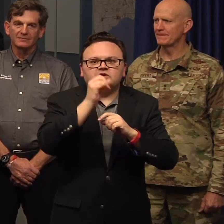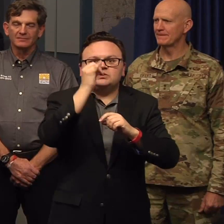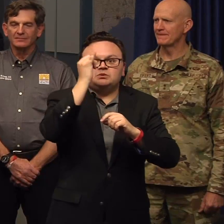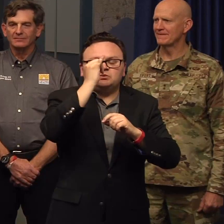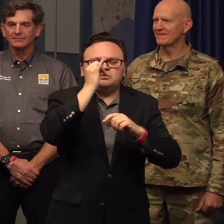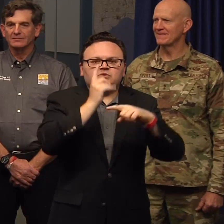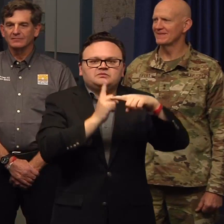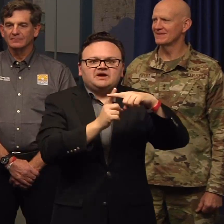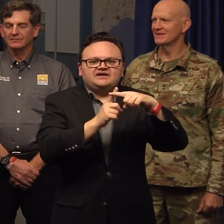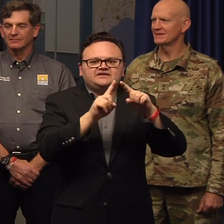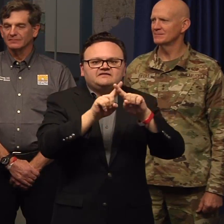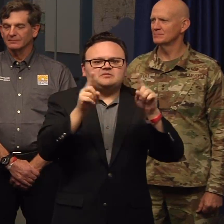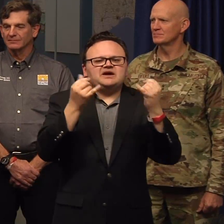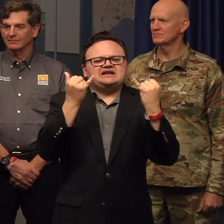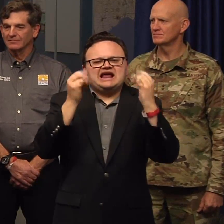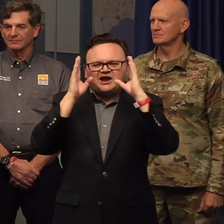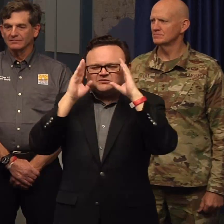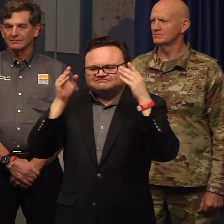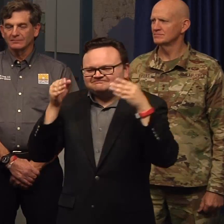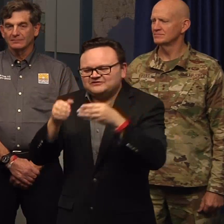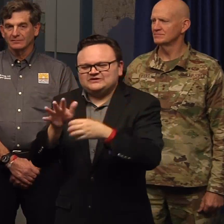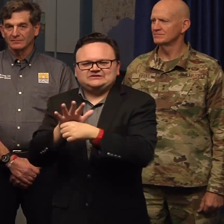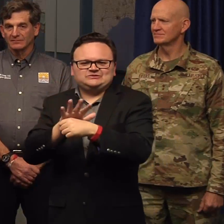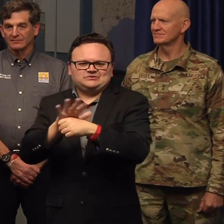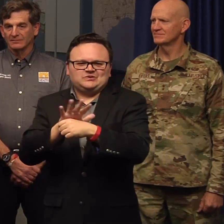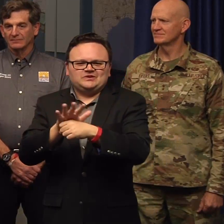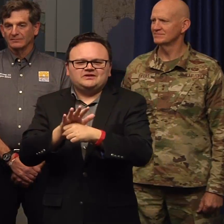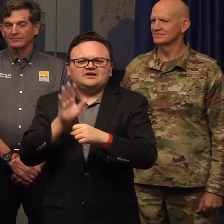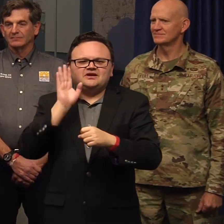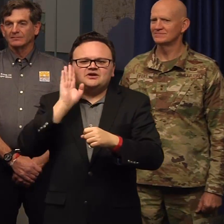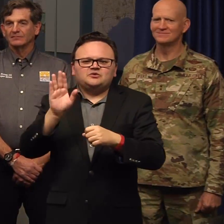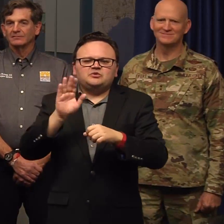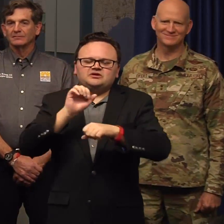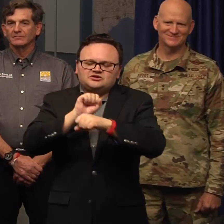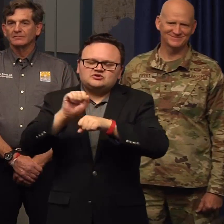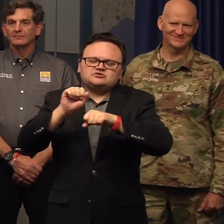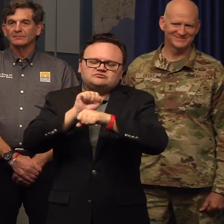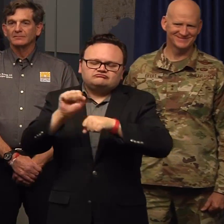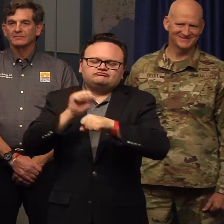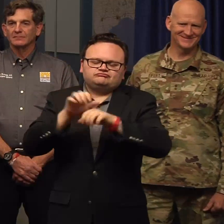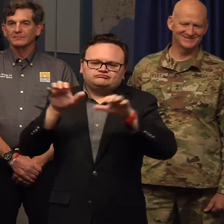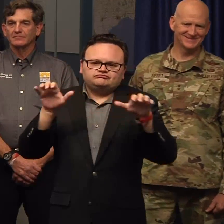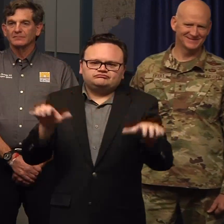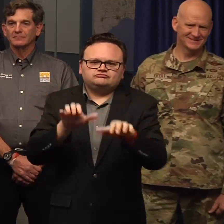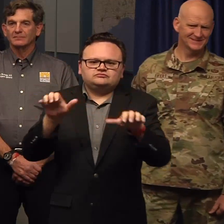THAT'S LIKE THE BIGGEST NEWS. I WAS REALLY PLEASED, I'VE BEEN A BOX FAN MY WHOLE LIFE, I THINK THEY HAVE A CHANCE TO COMPETE FOR A SUPER BOWL BUT